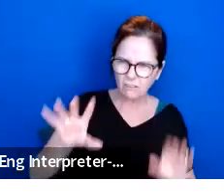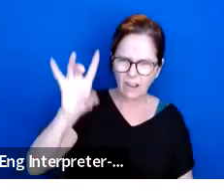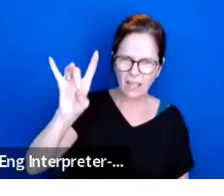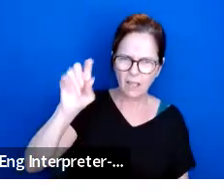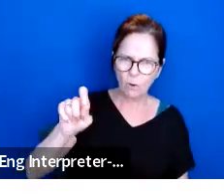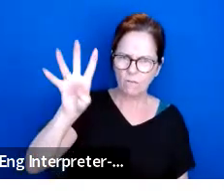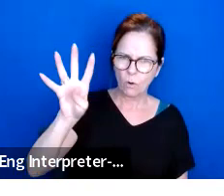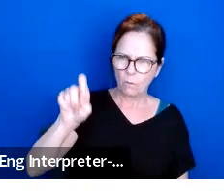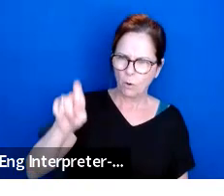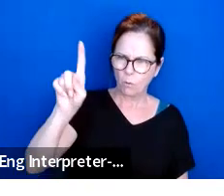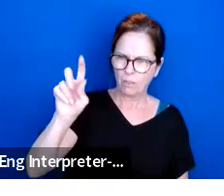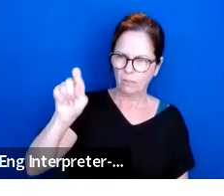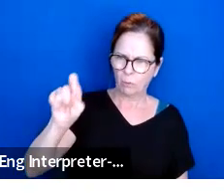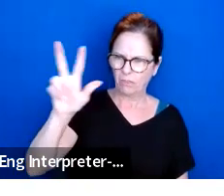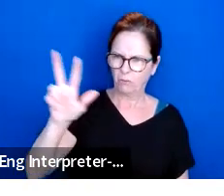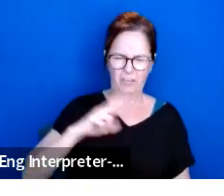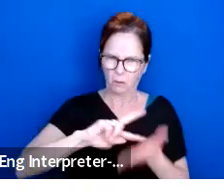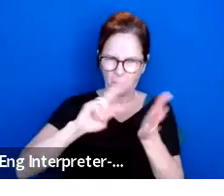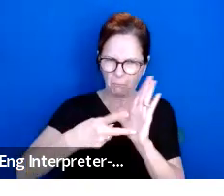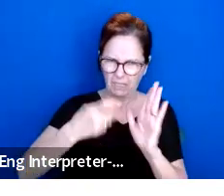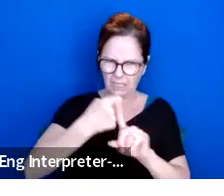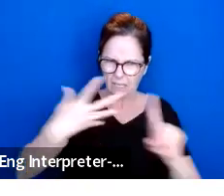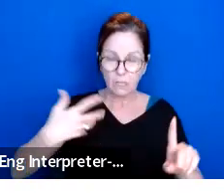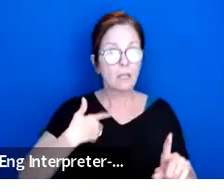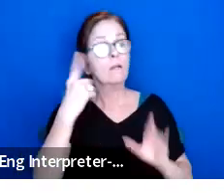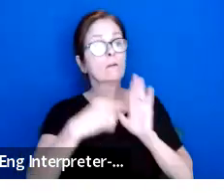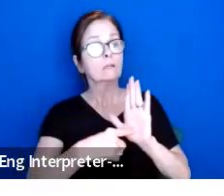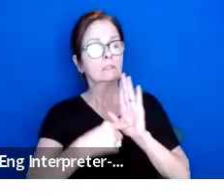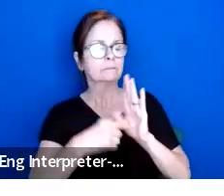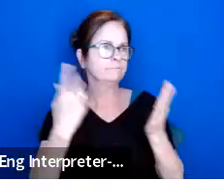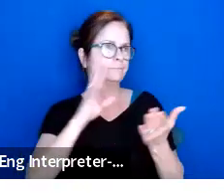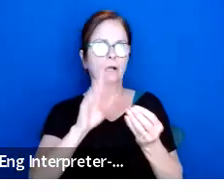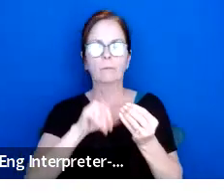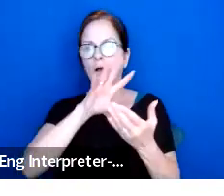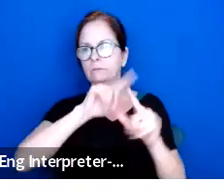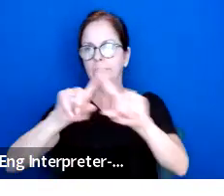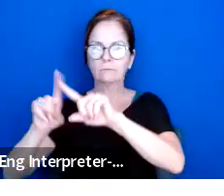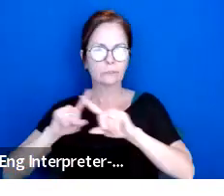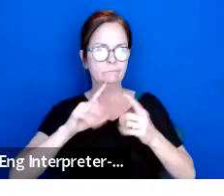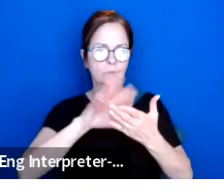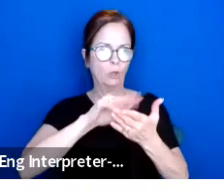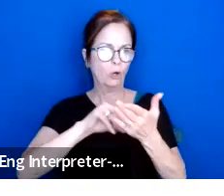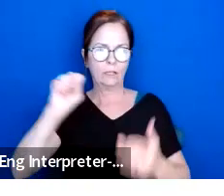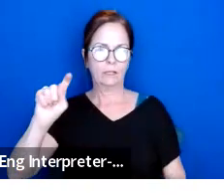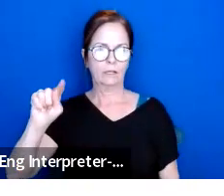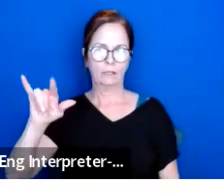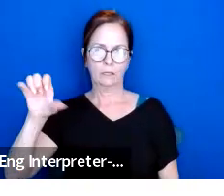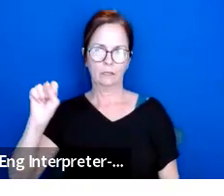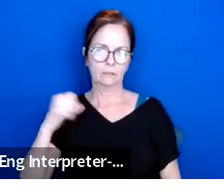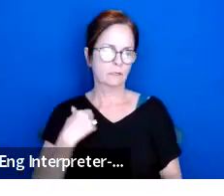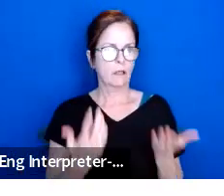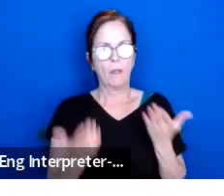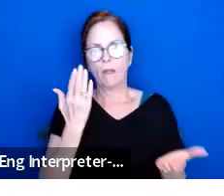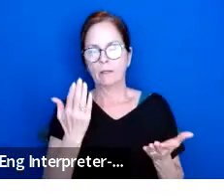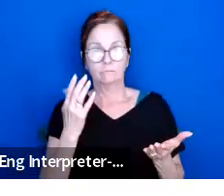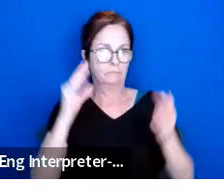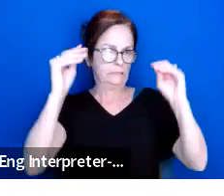So for example, when we talk about different learning styles, it could be that do you do small work group work Do you do small group work?